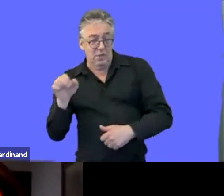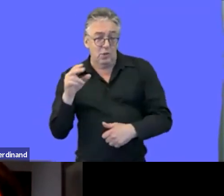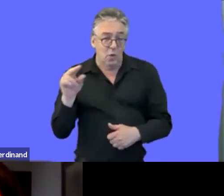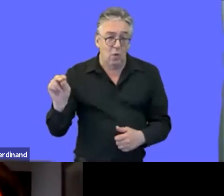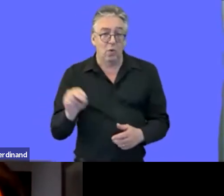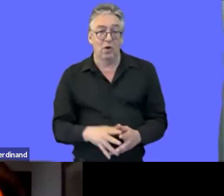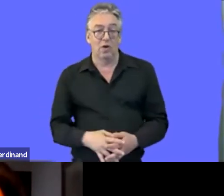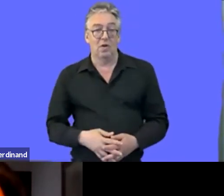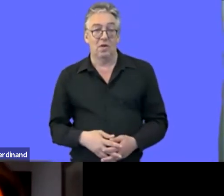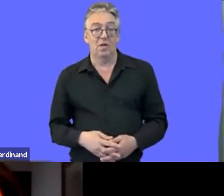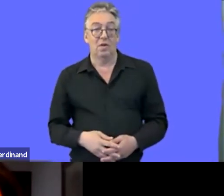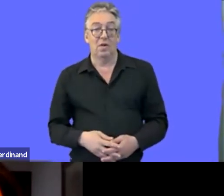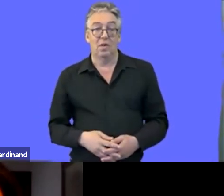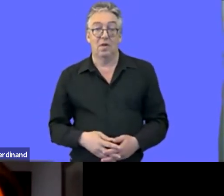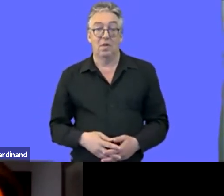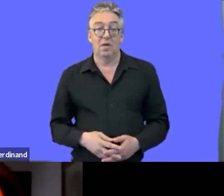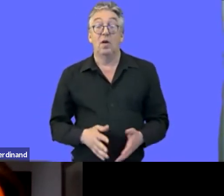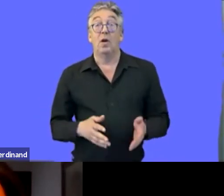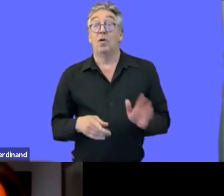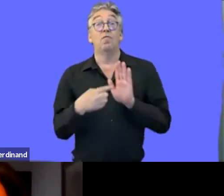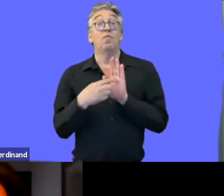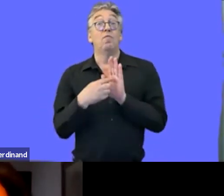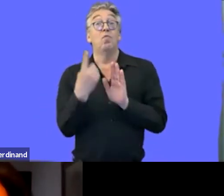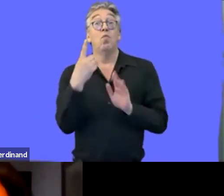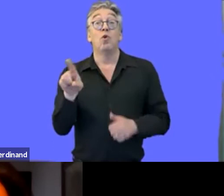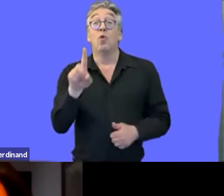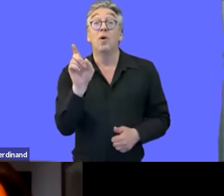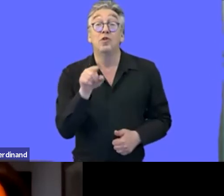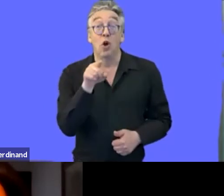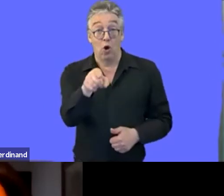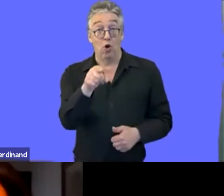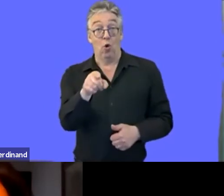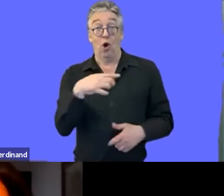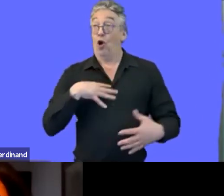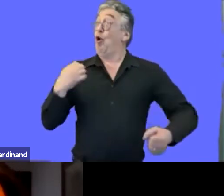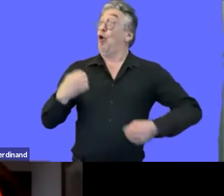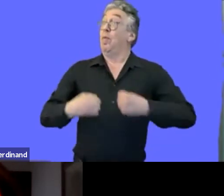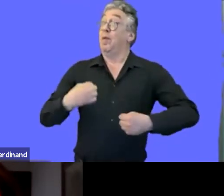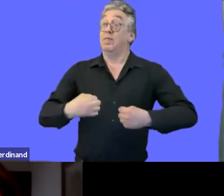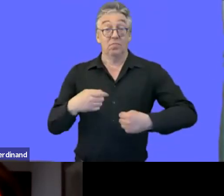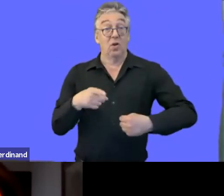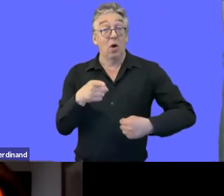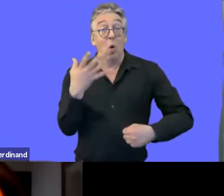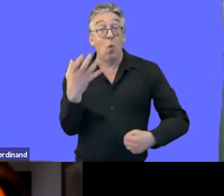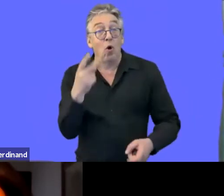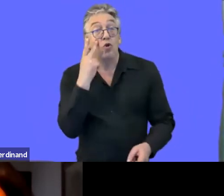what is the change that you are trying to make and it's a tactical question of making a change to a law,